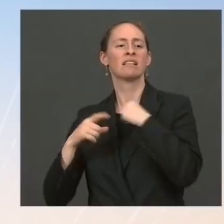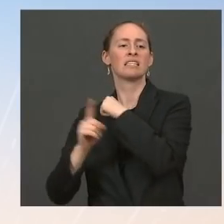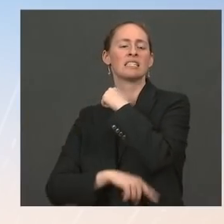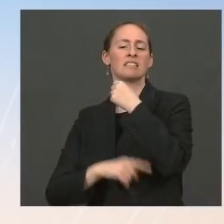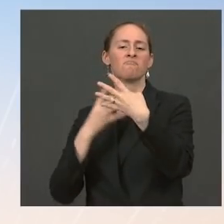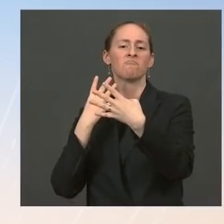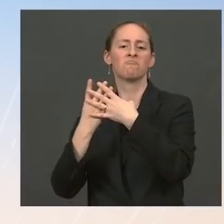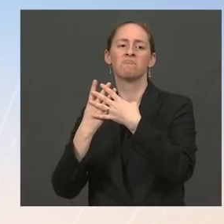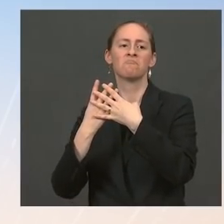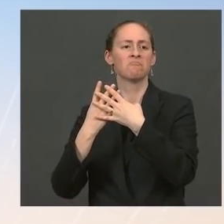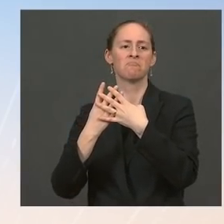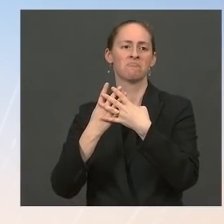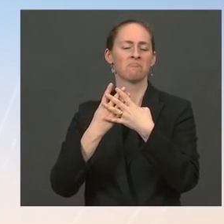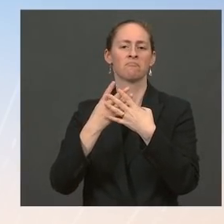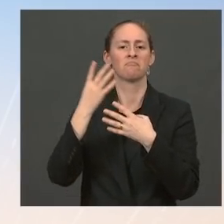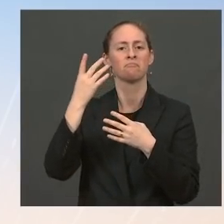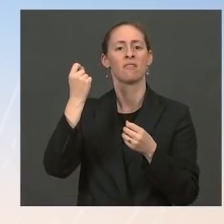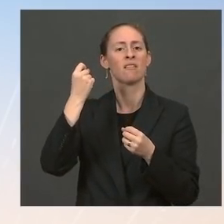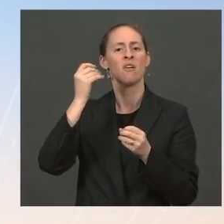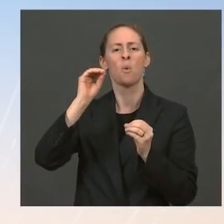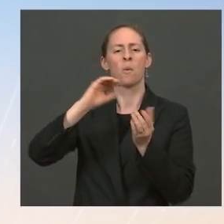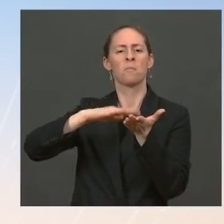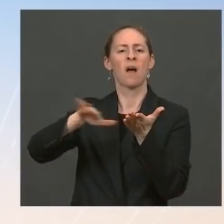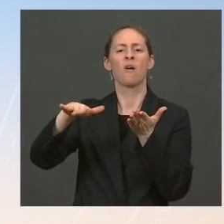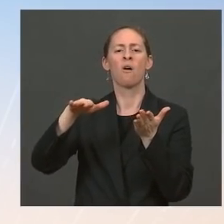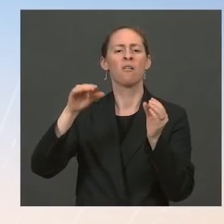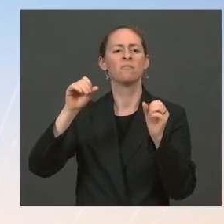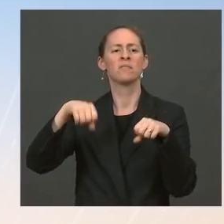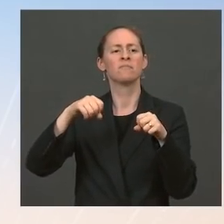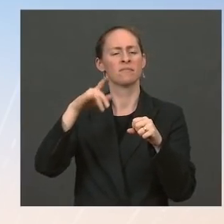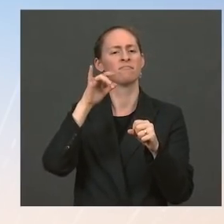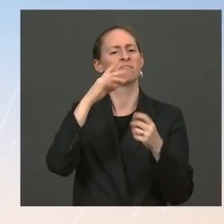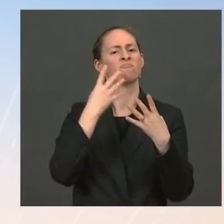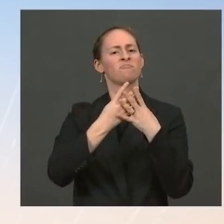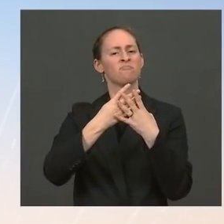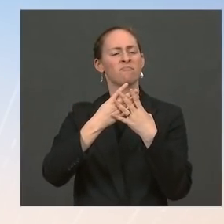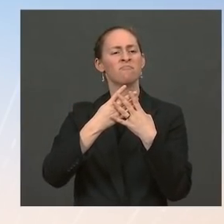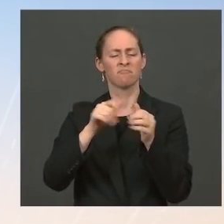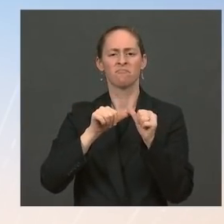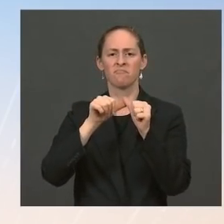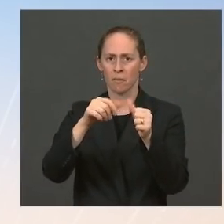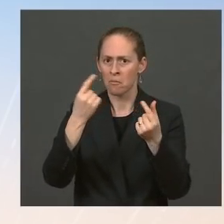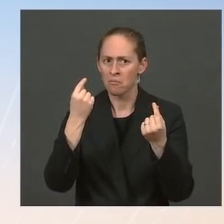Ms. Psaki: Well, the President has made clear over time that he has grave concerns about whether capital punishment,